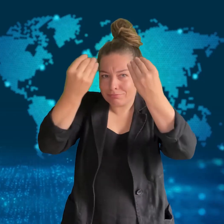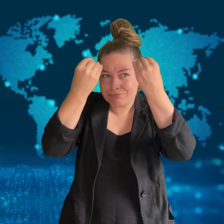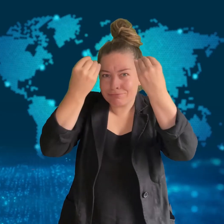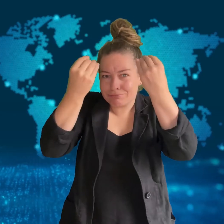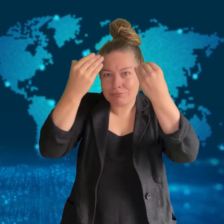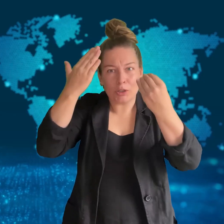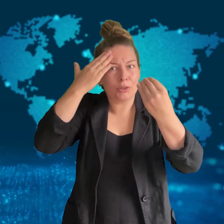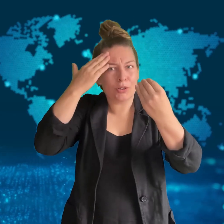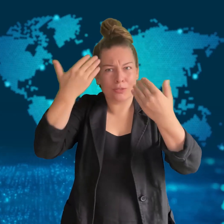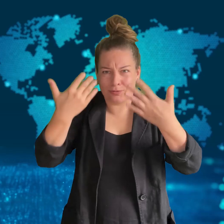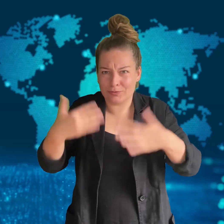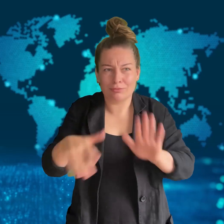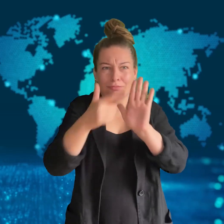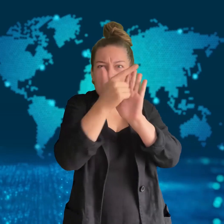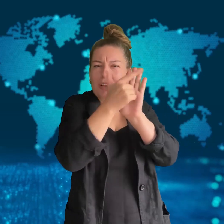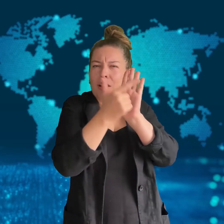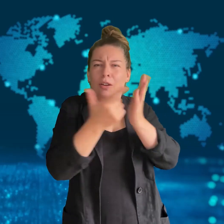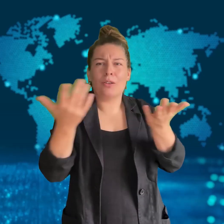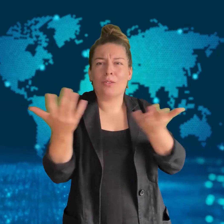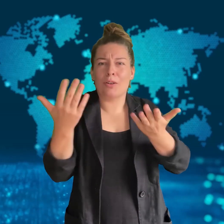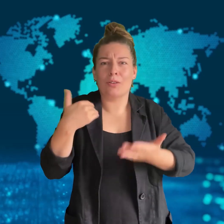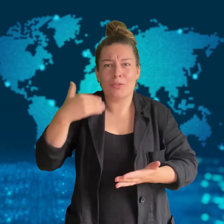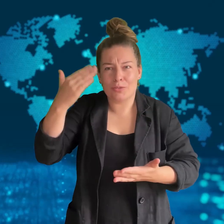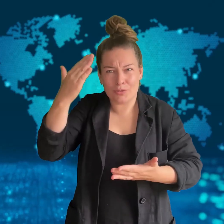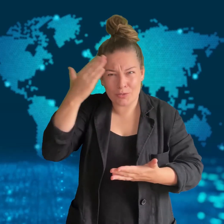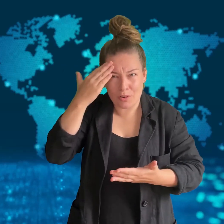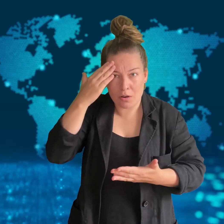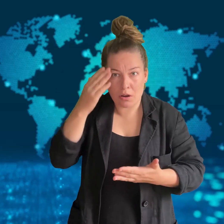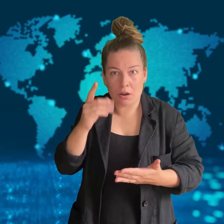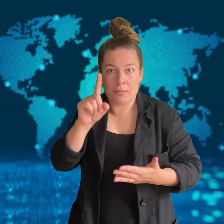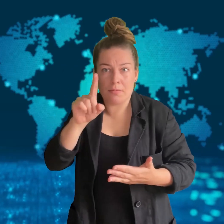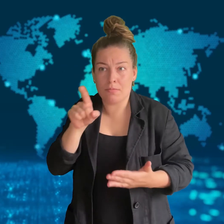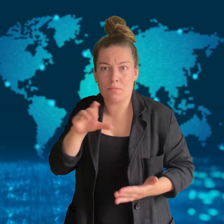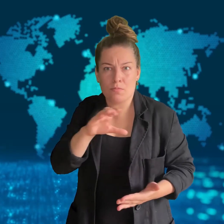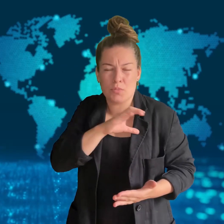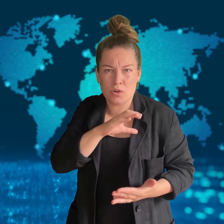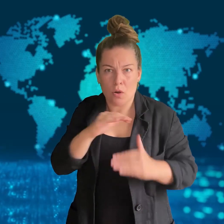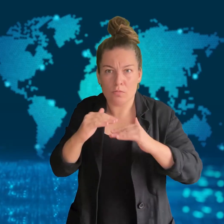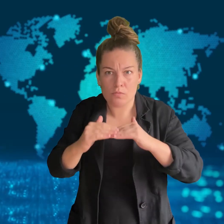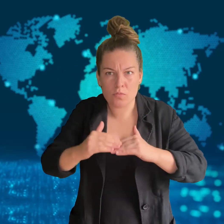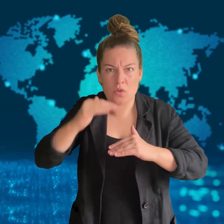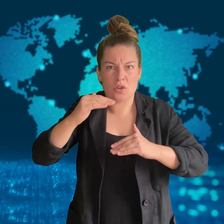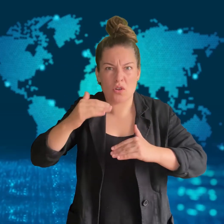Two of the female officers pulled her hair and beat her.